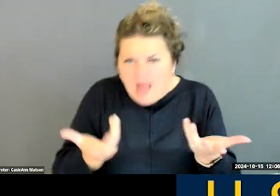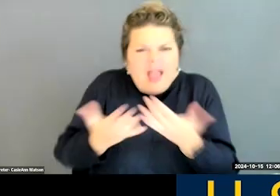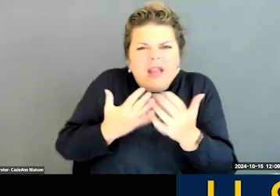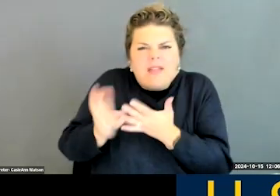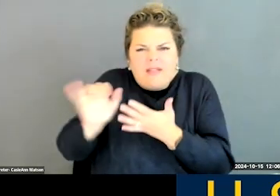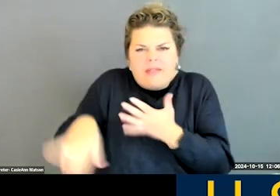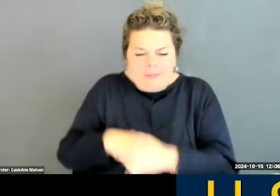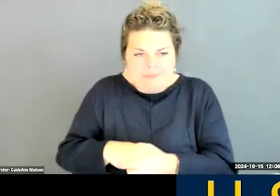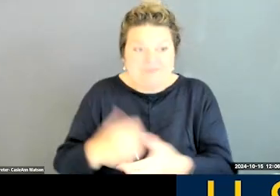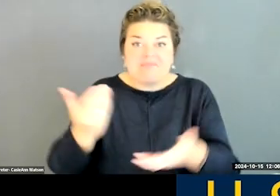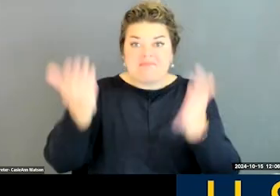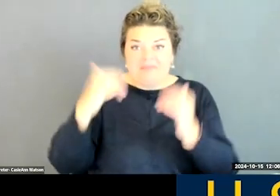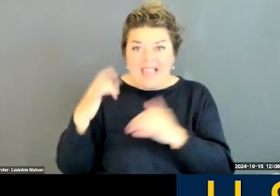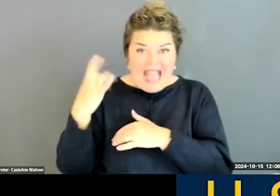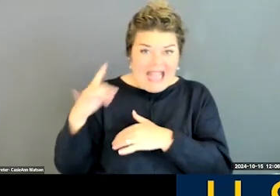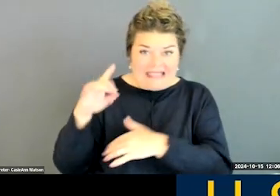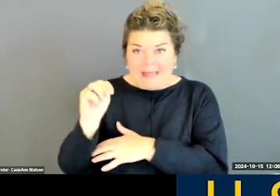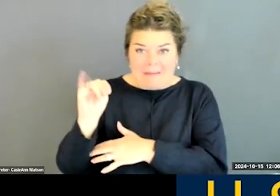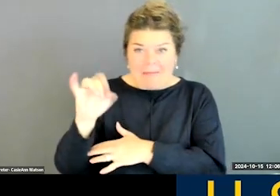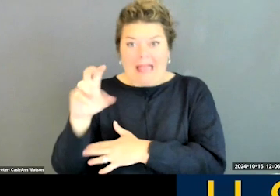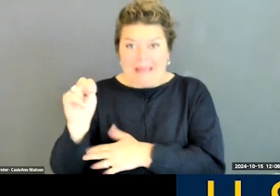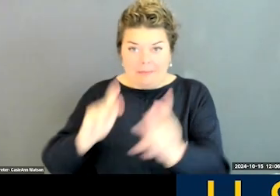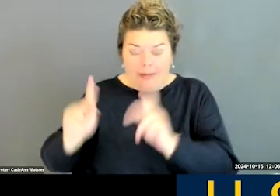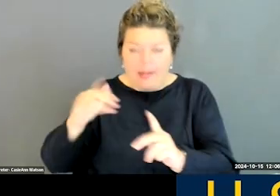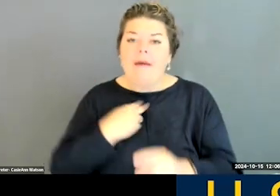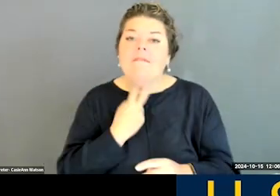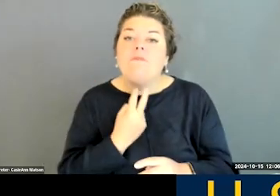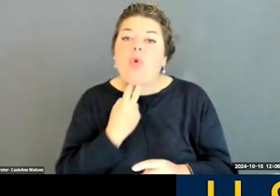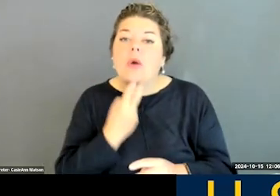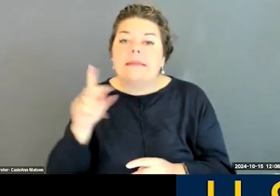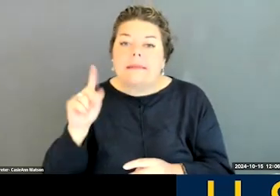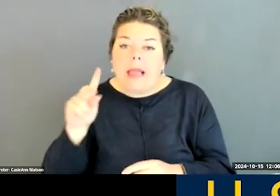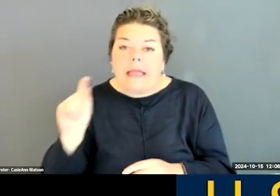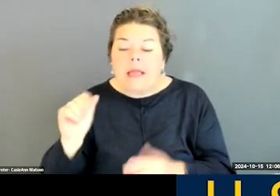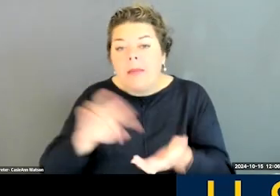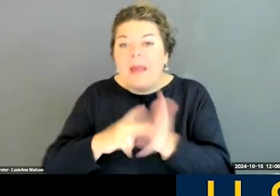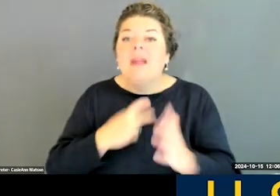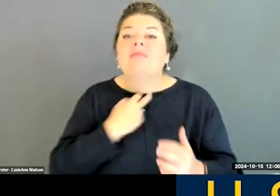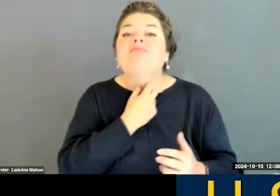18 million people have disabilities related to their voice, so this could be damage to their vocal cords,